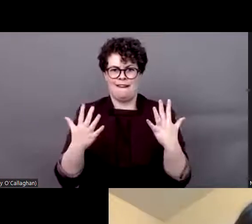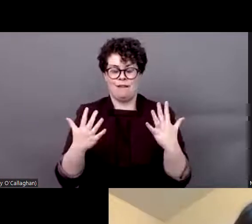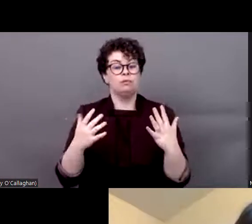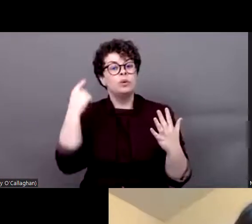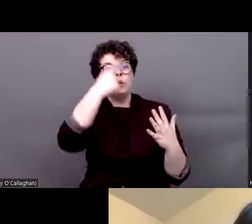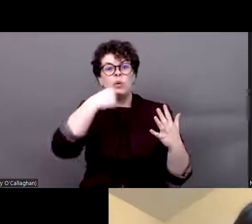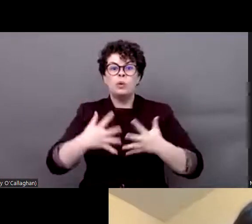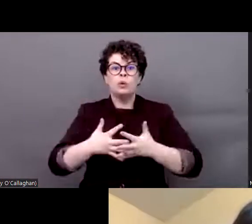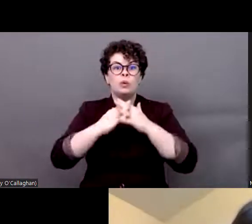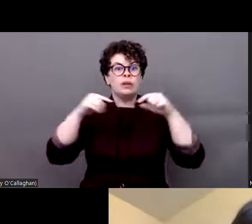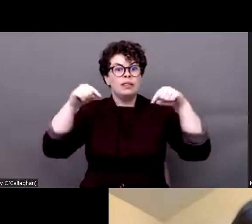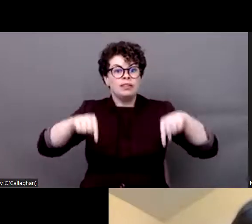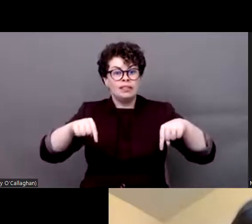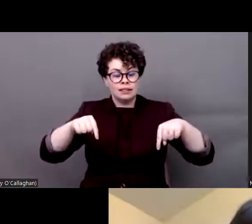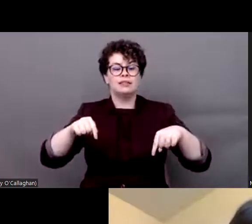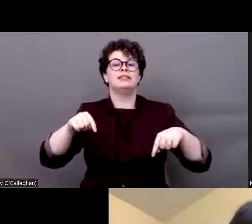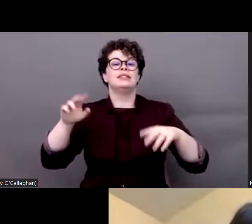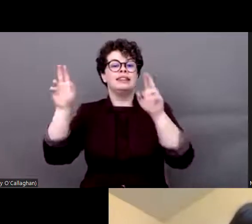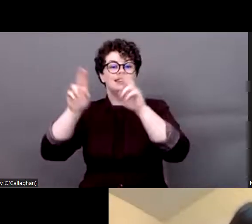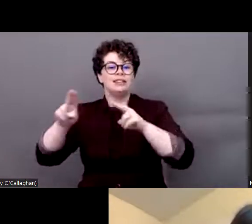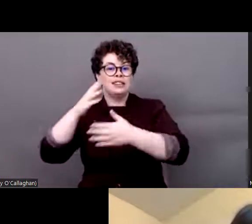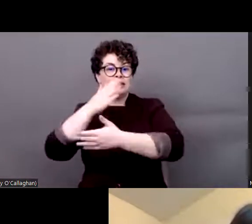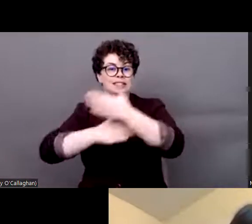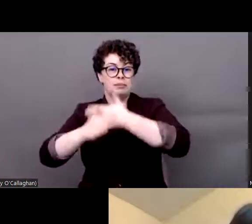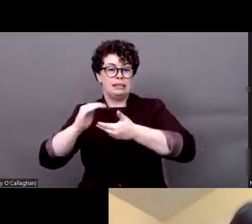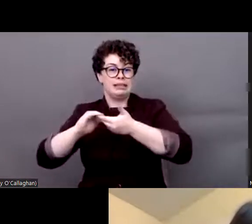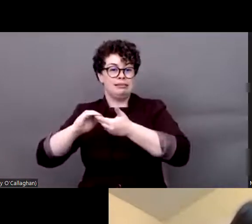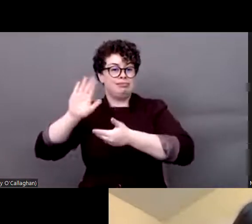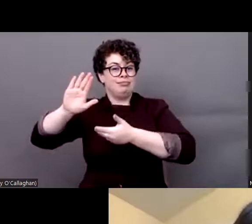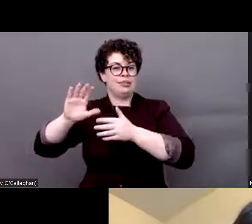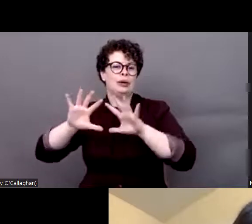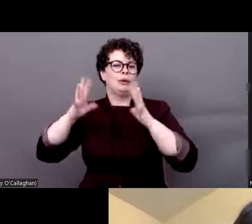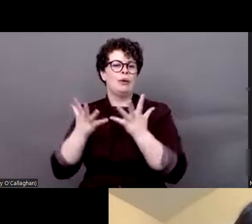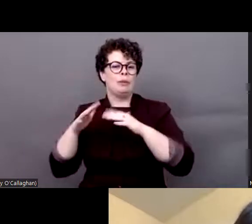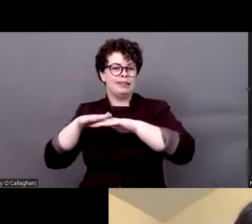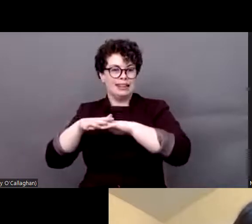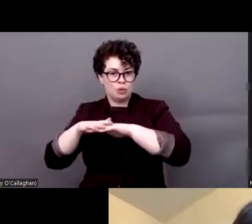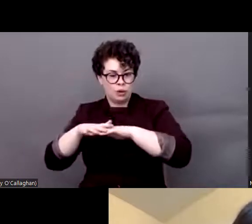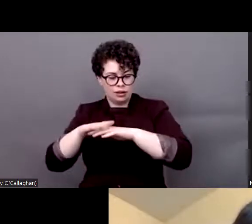is organized by the Indigenous Persons with Disabilities Global